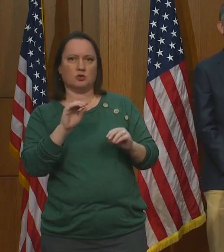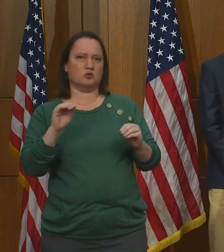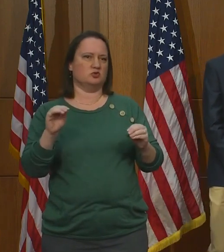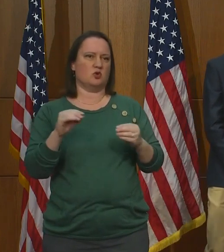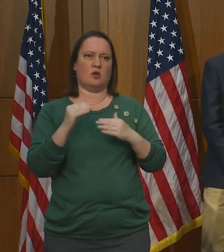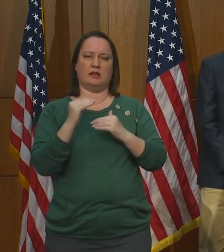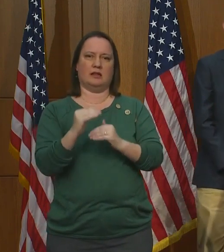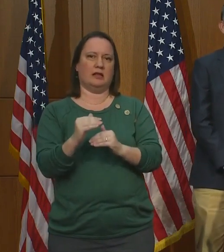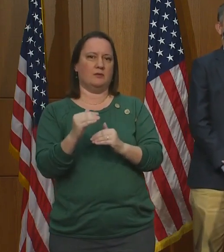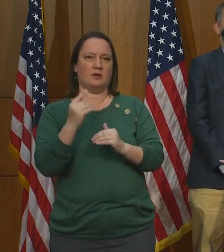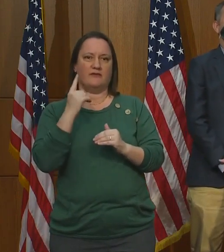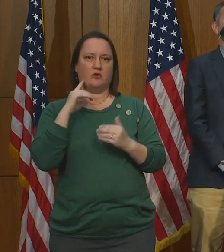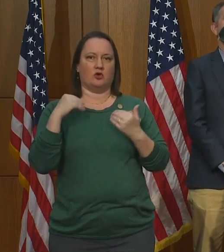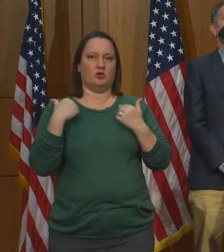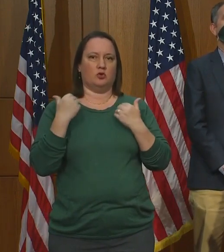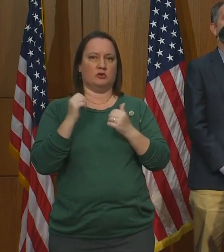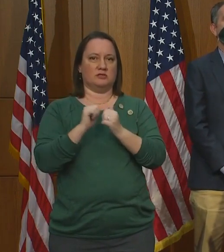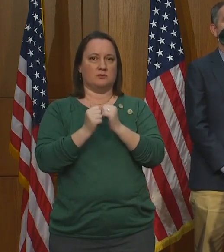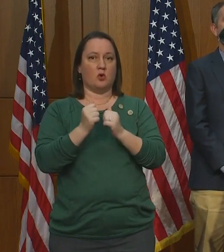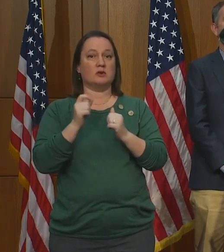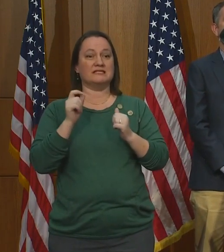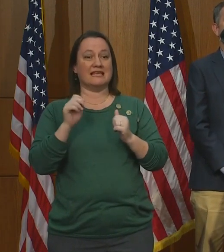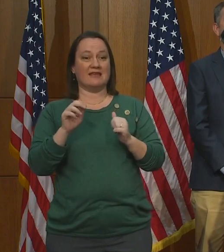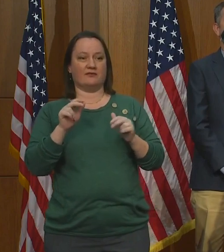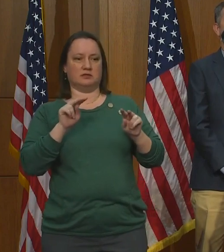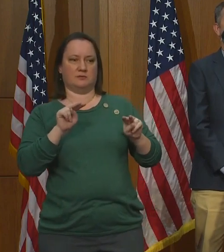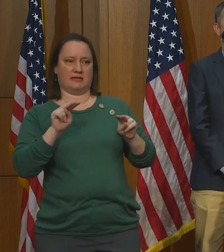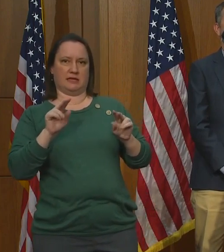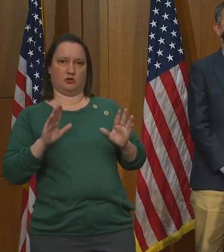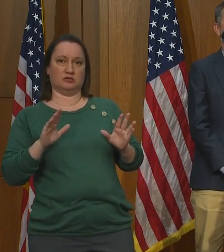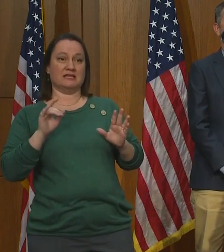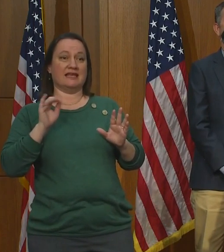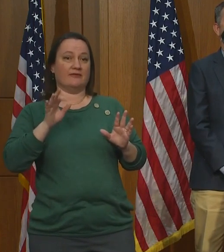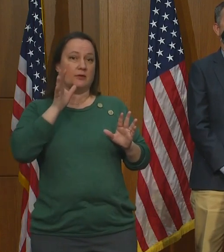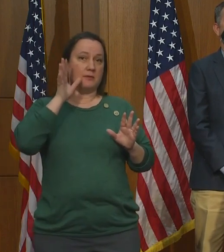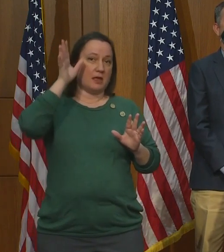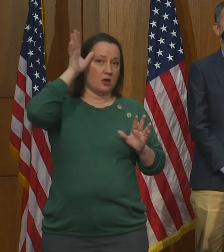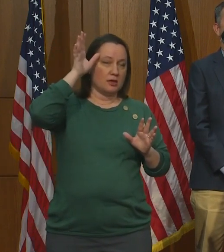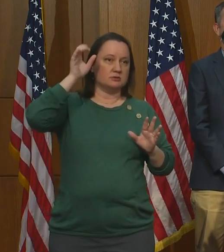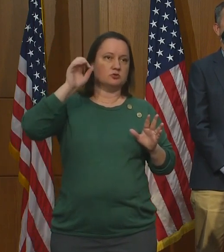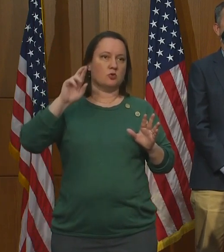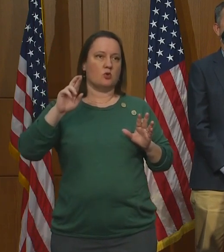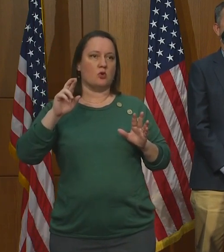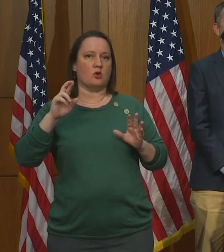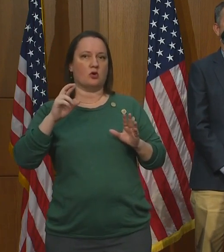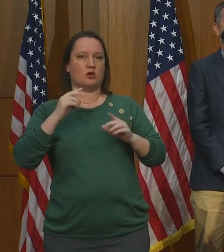CHILDREN THE THEIR- SO IT'S THERE'S NO LIMIT. OUR CAPACITY FOR THE U. SPORTS FOR